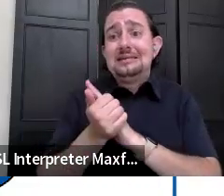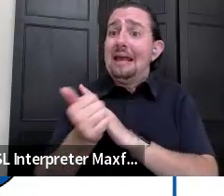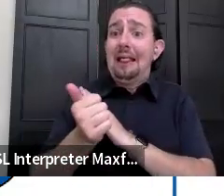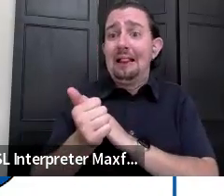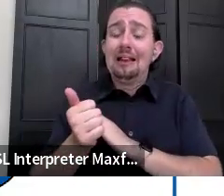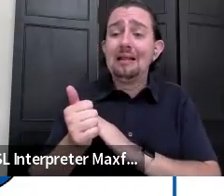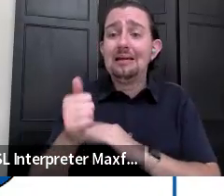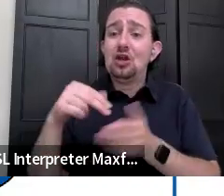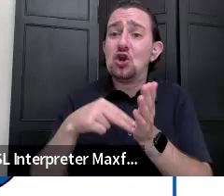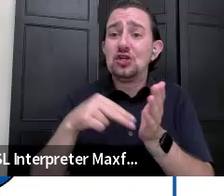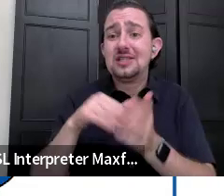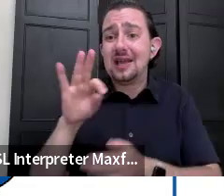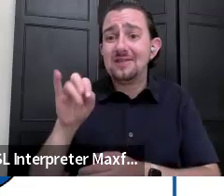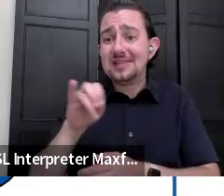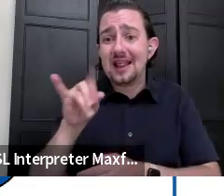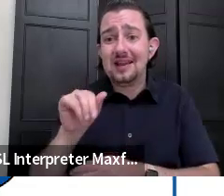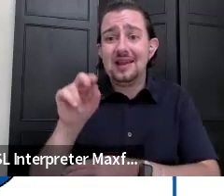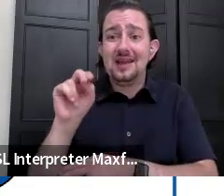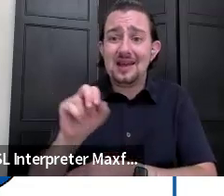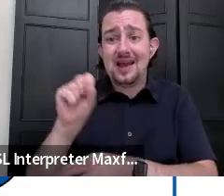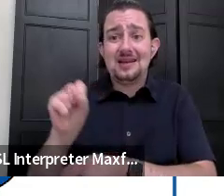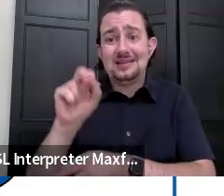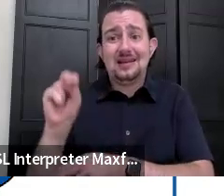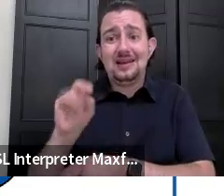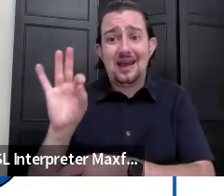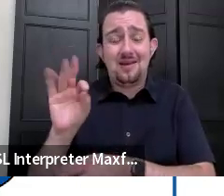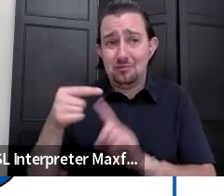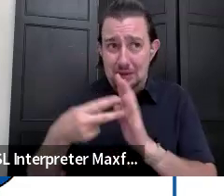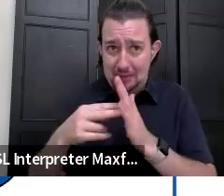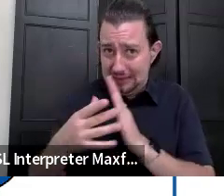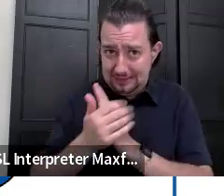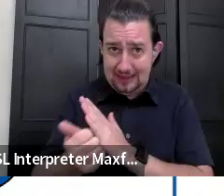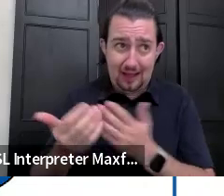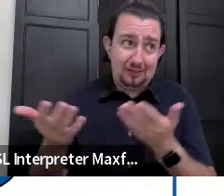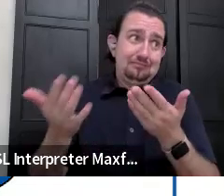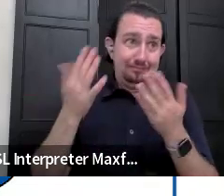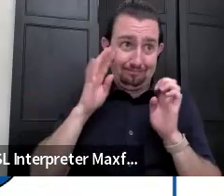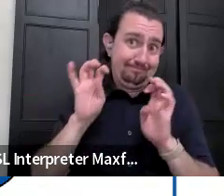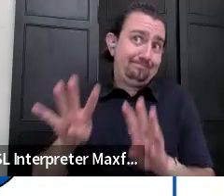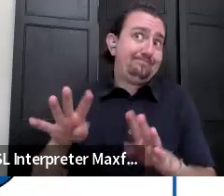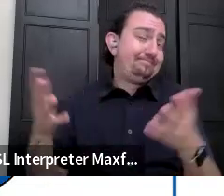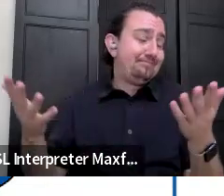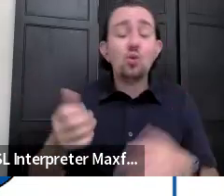somebody else to decide that. Or they are living in psychiatric institutions.